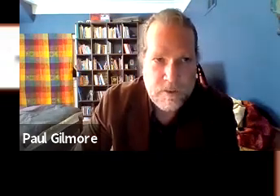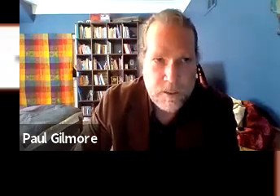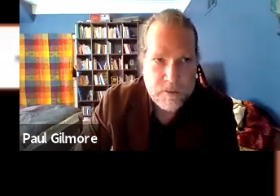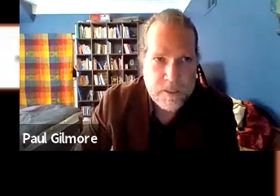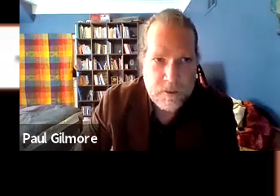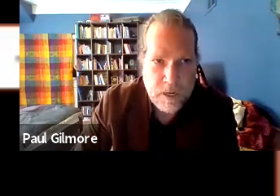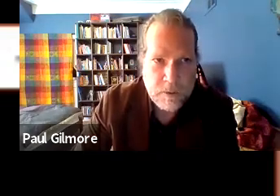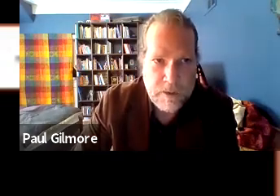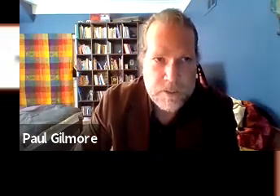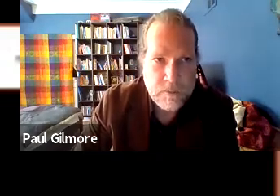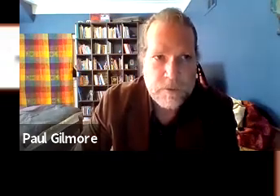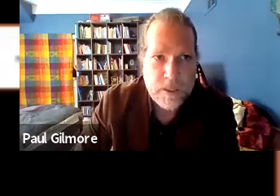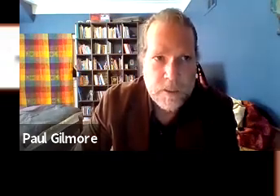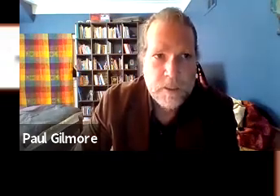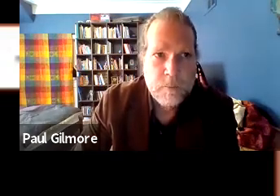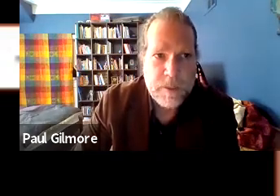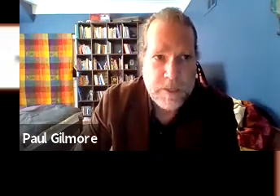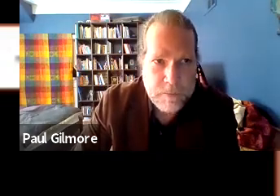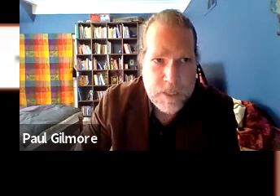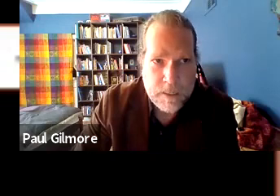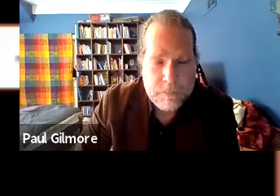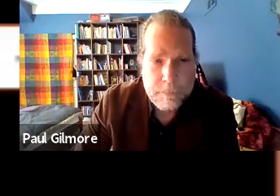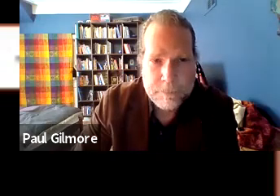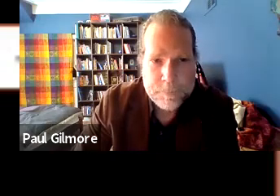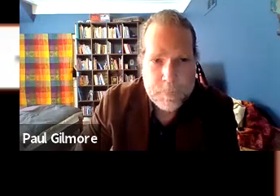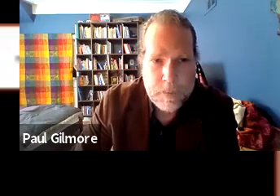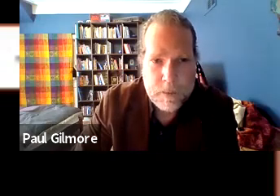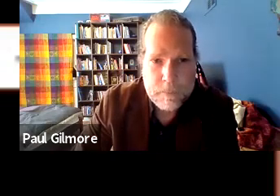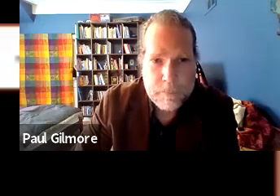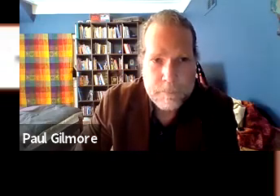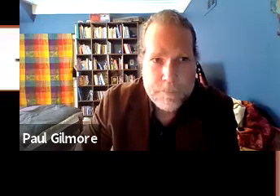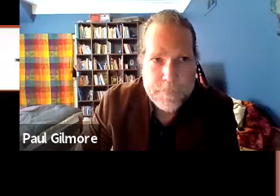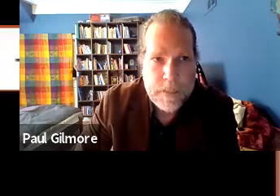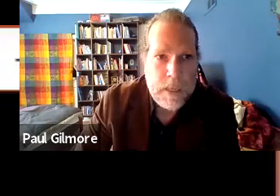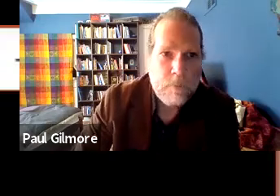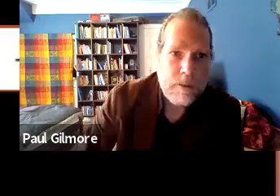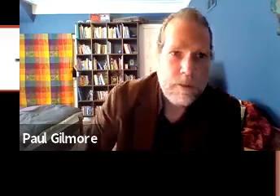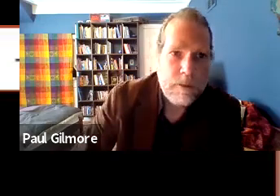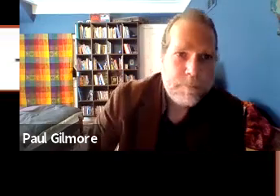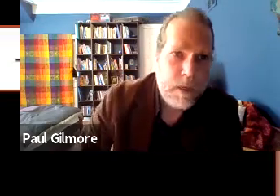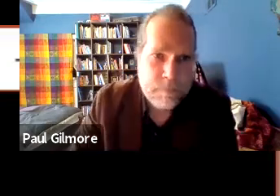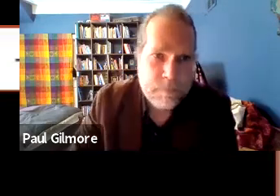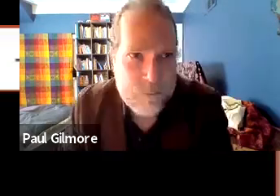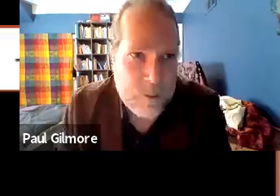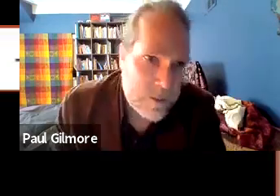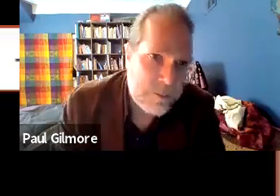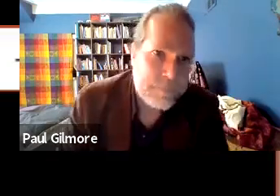unveiled and great gravestone with their, with their names on it. Well, guest workers